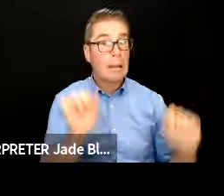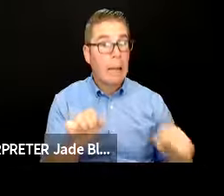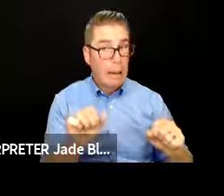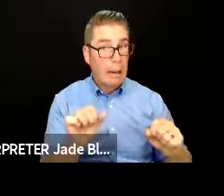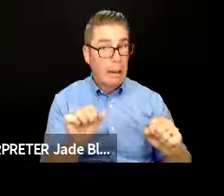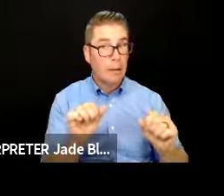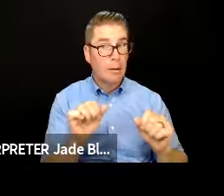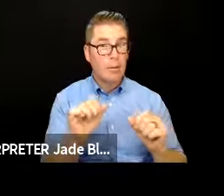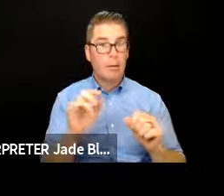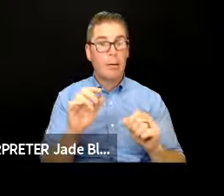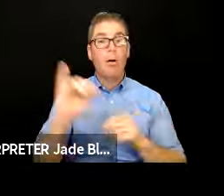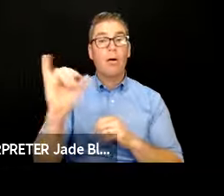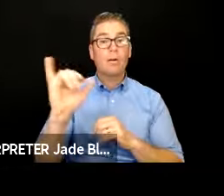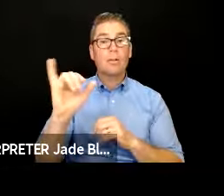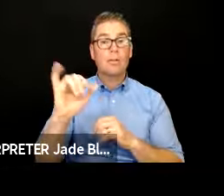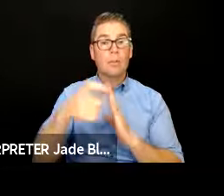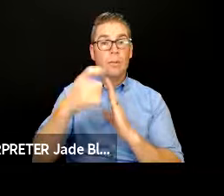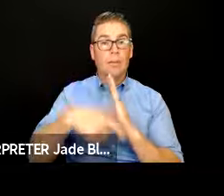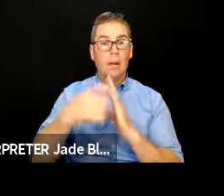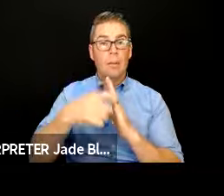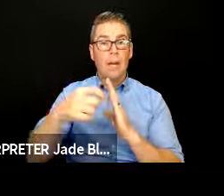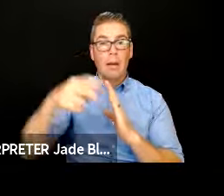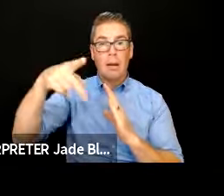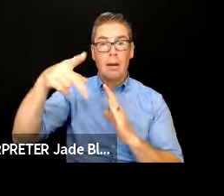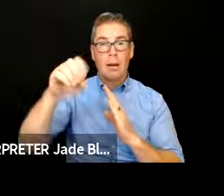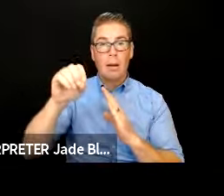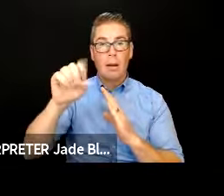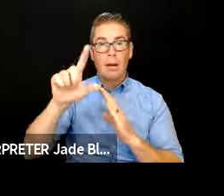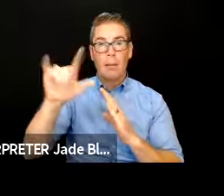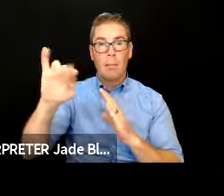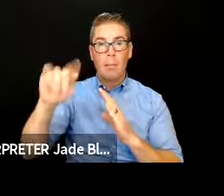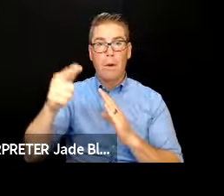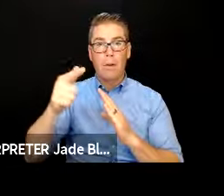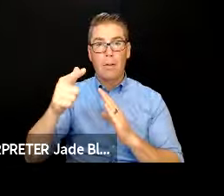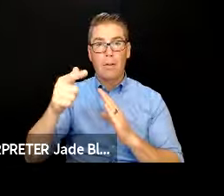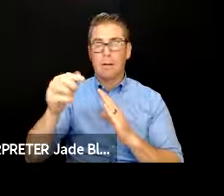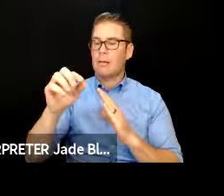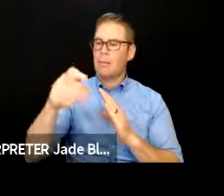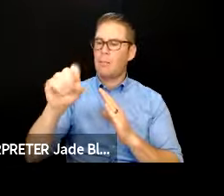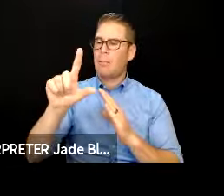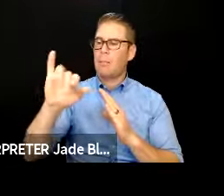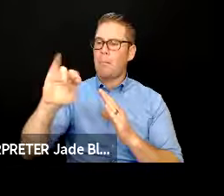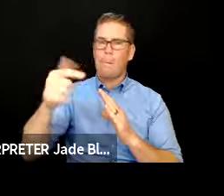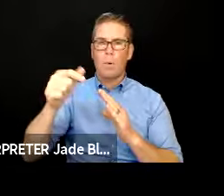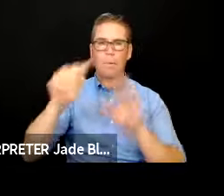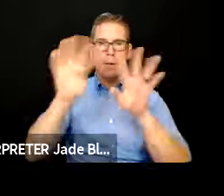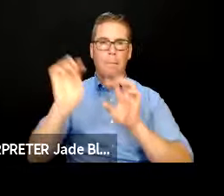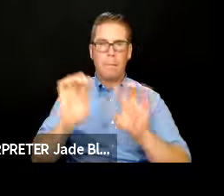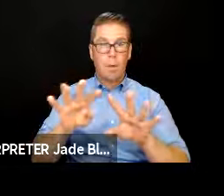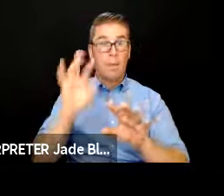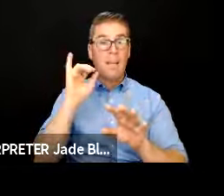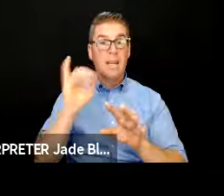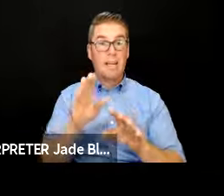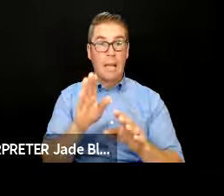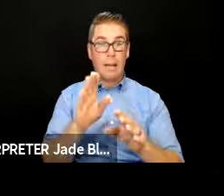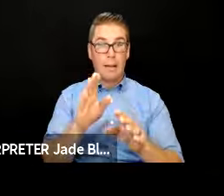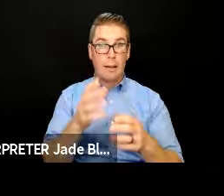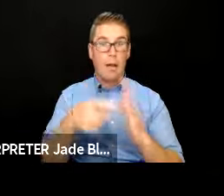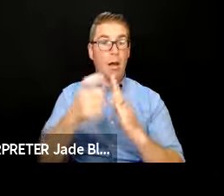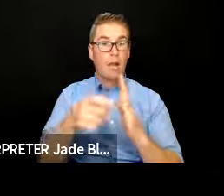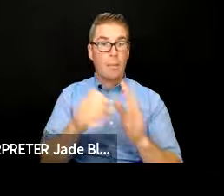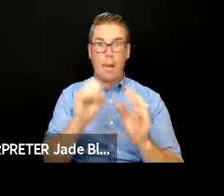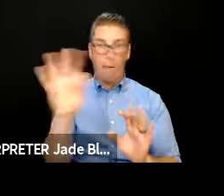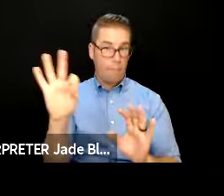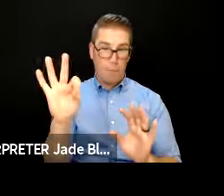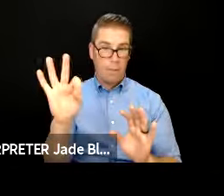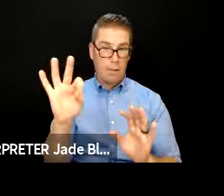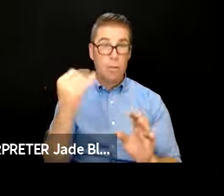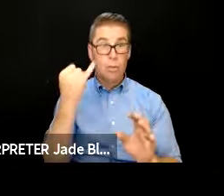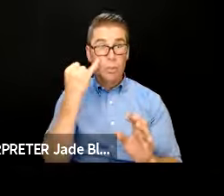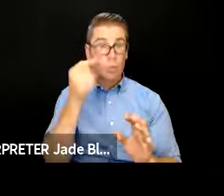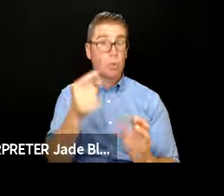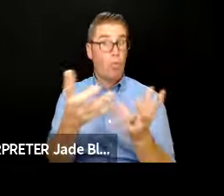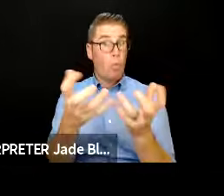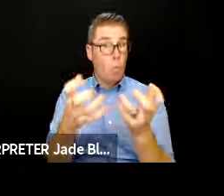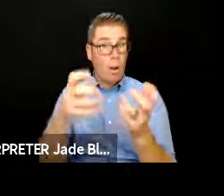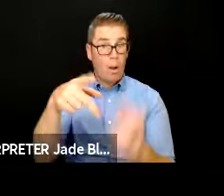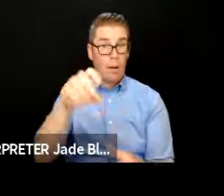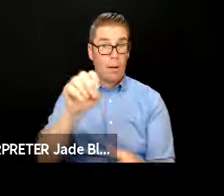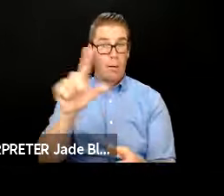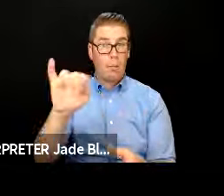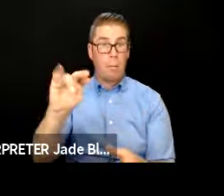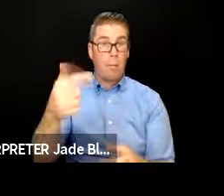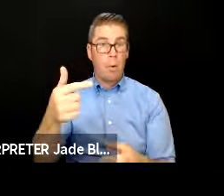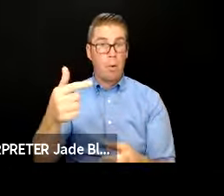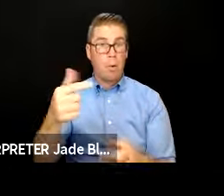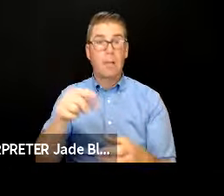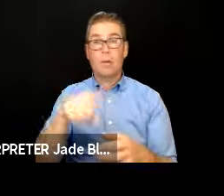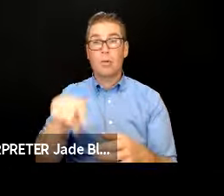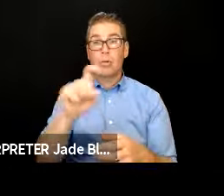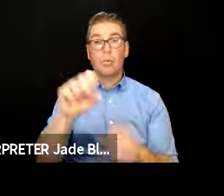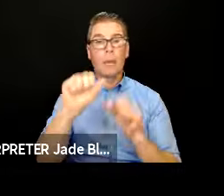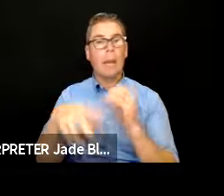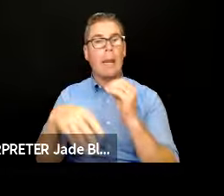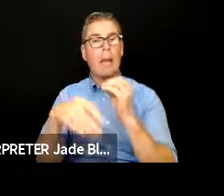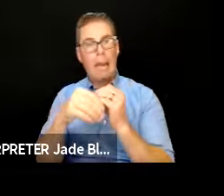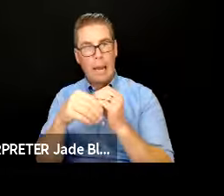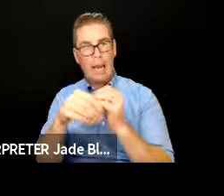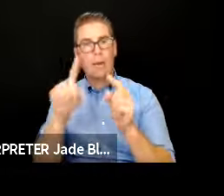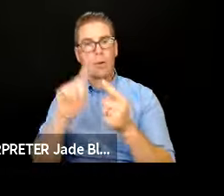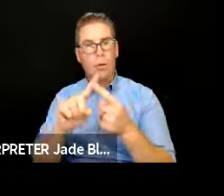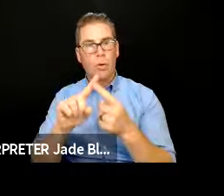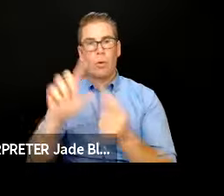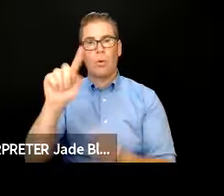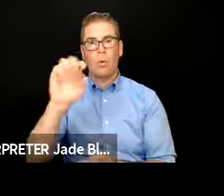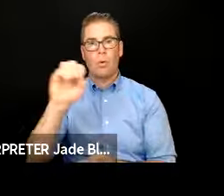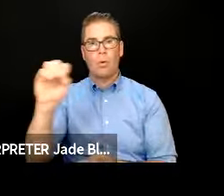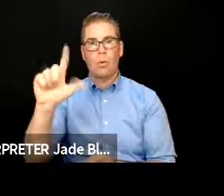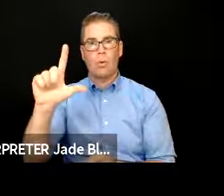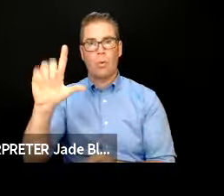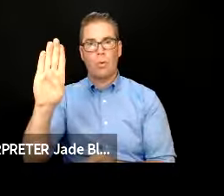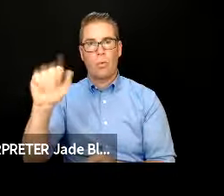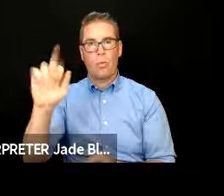The private chat option allows your students to sends one another a private message if you prefer you can disable this option in the meeting settings.